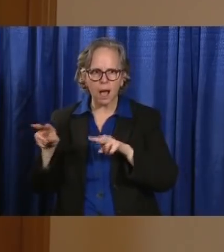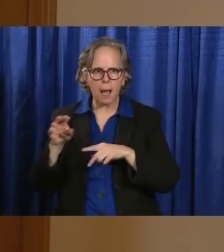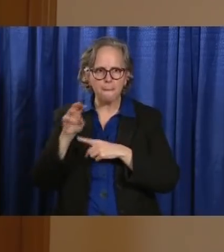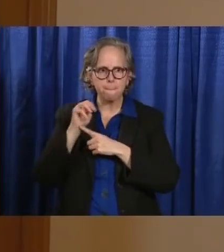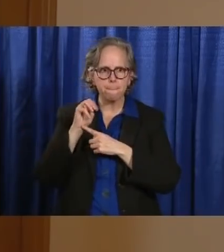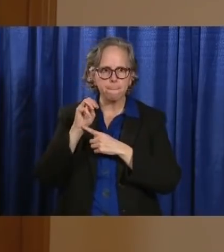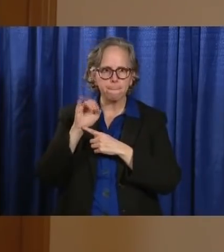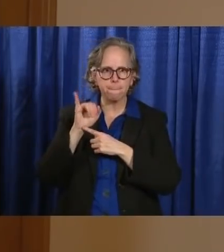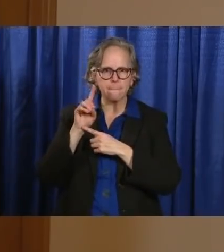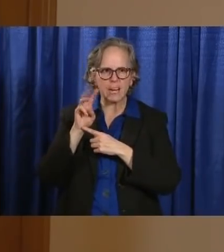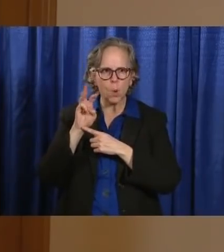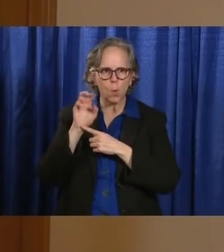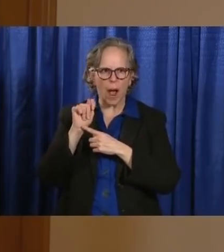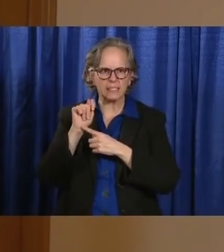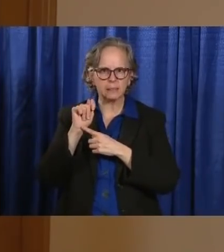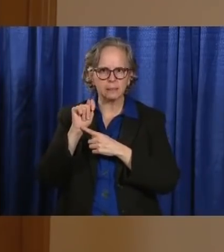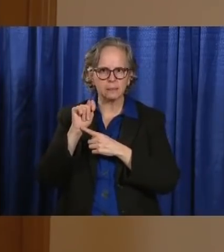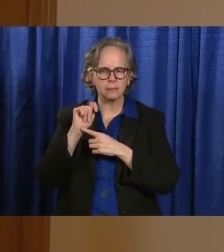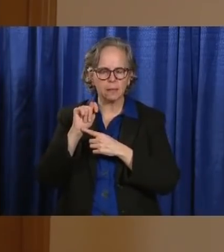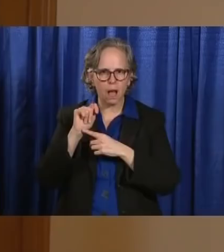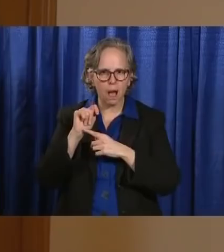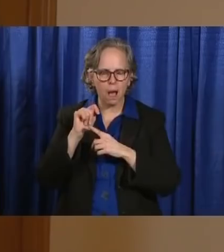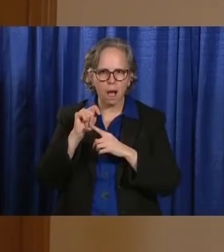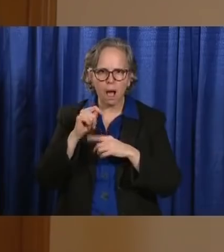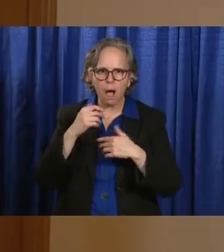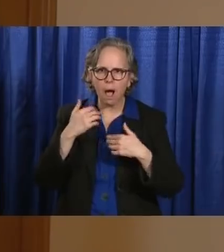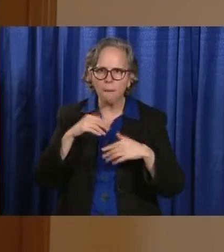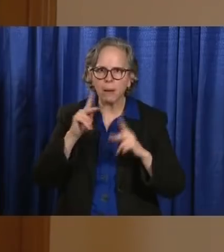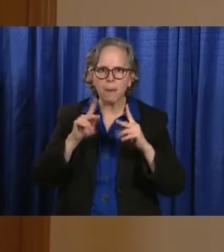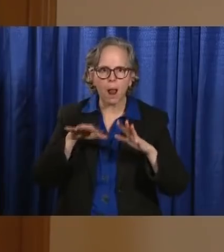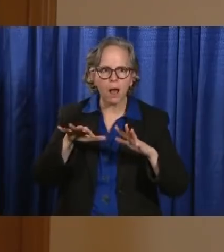AND CELL PHONE USAGE. YOU CAN SEE THE COLLECTIVE